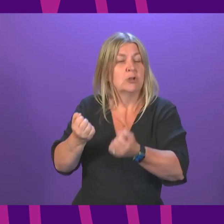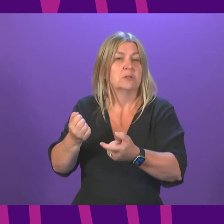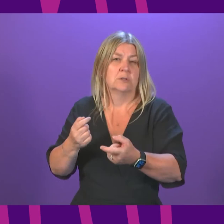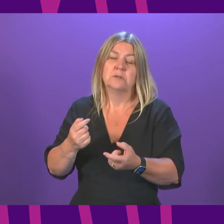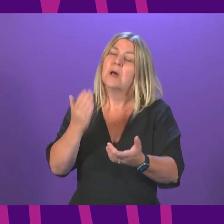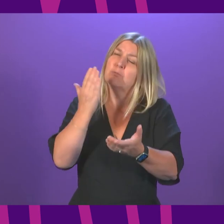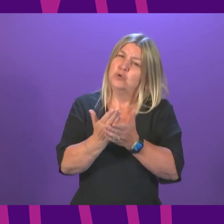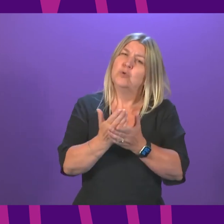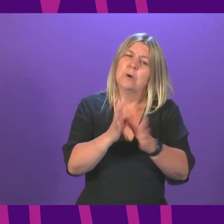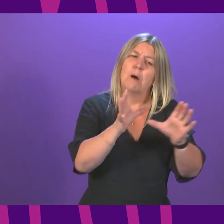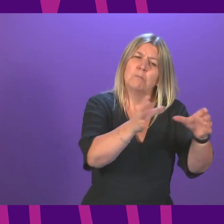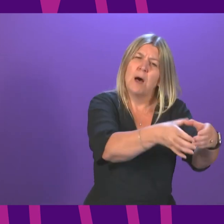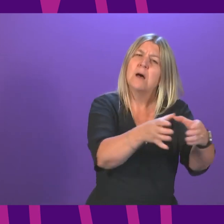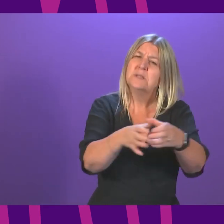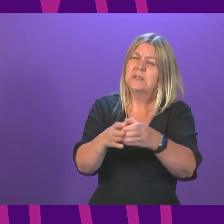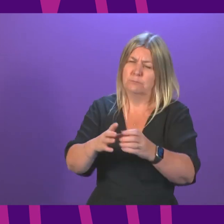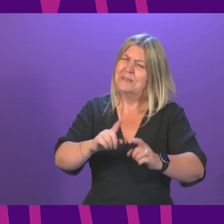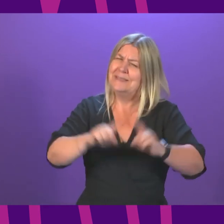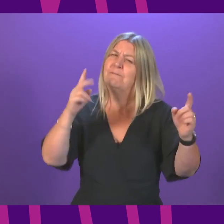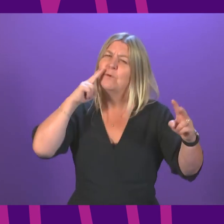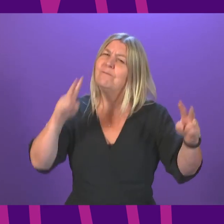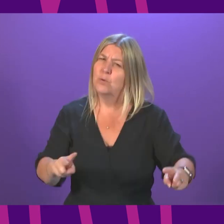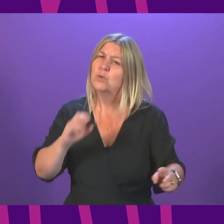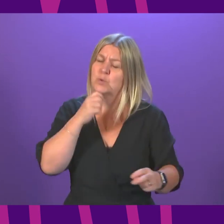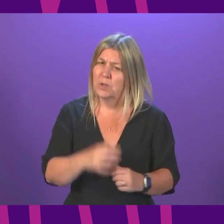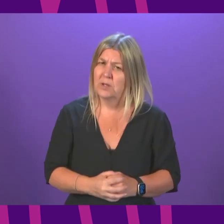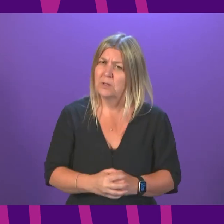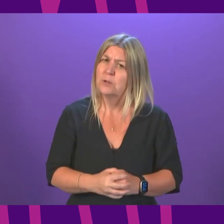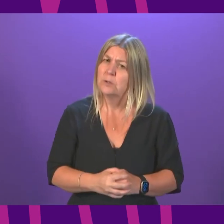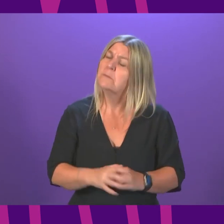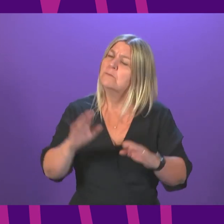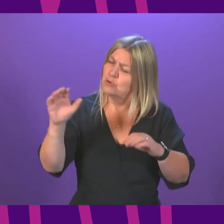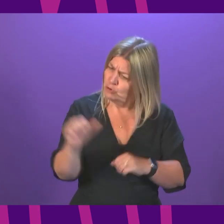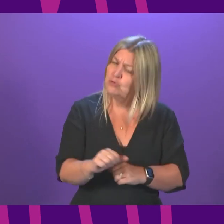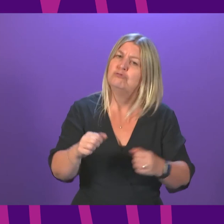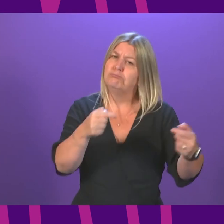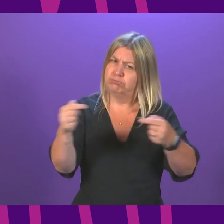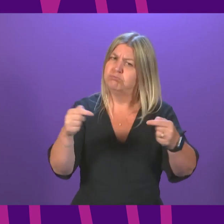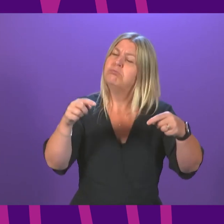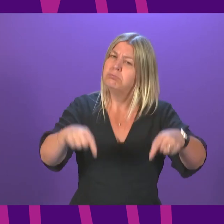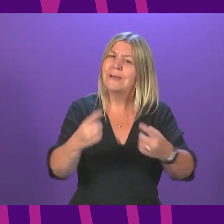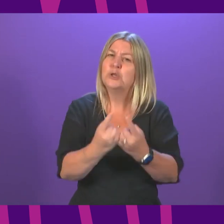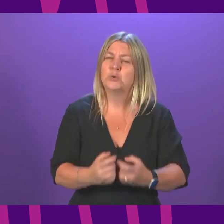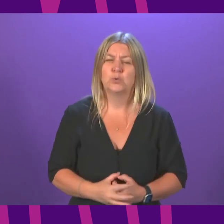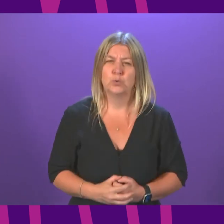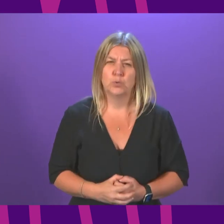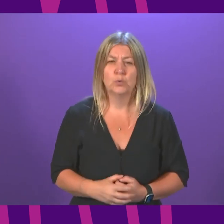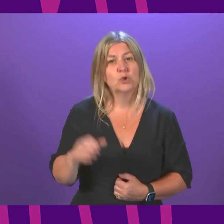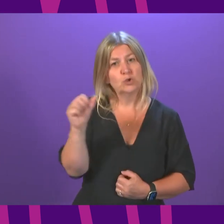new measures, but to allow those that we no longer need to fall, and to allow those that